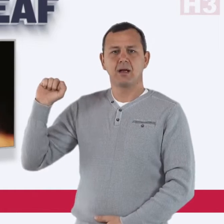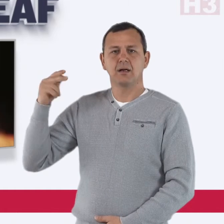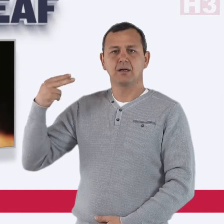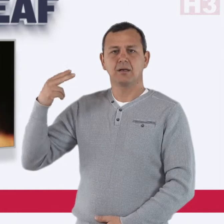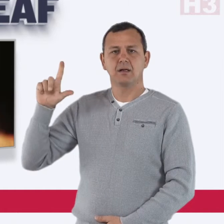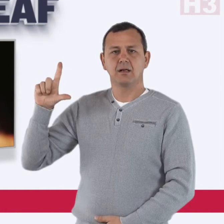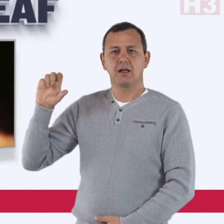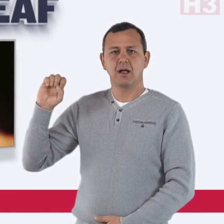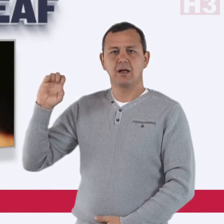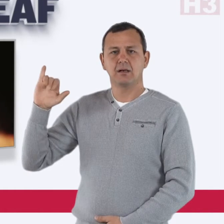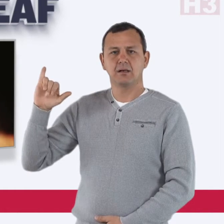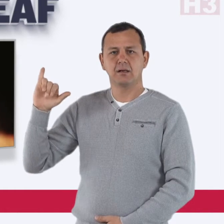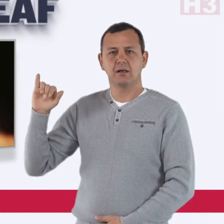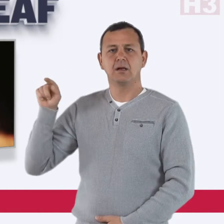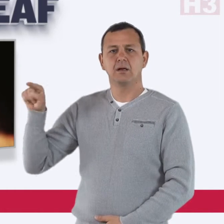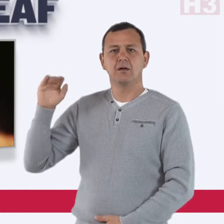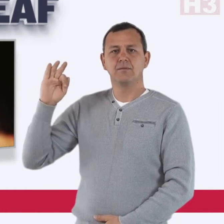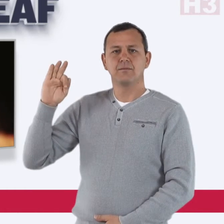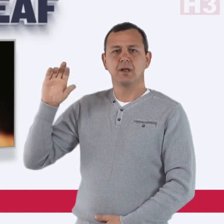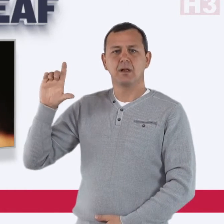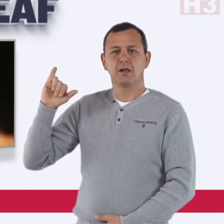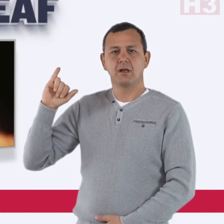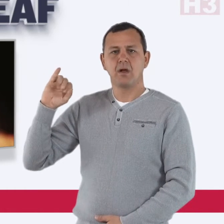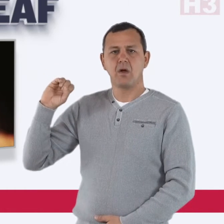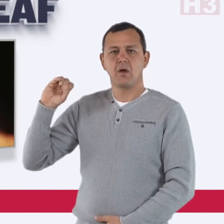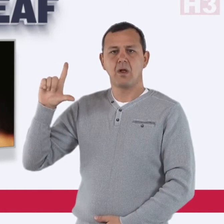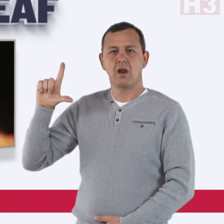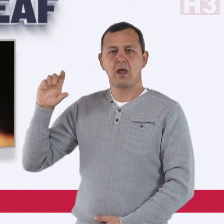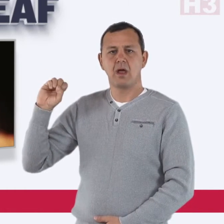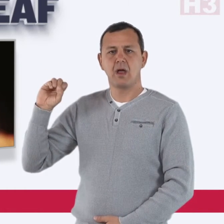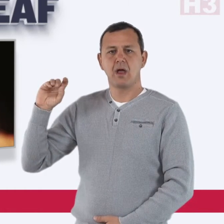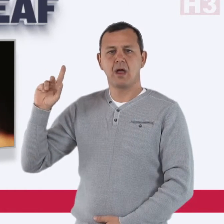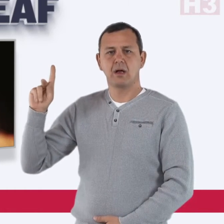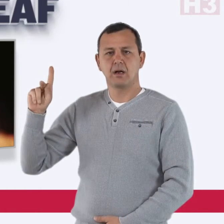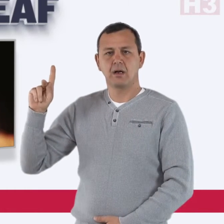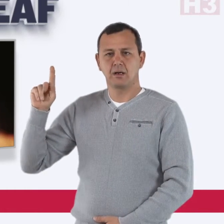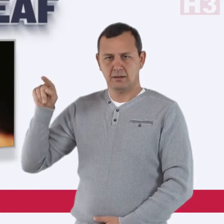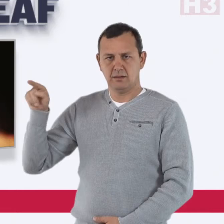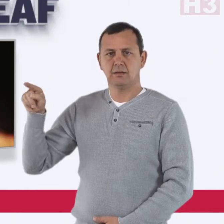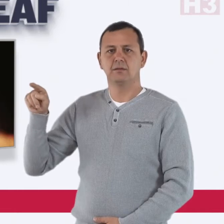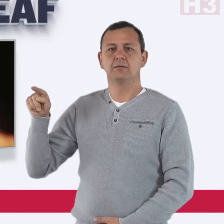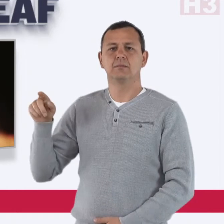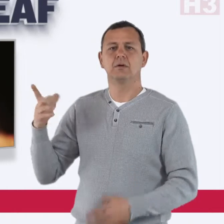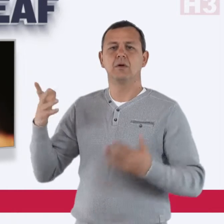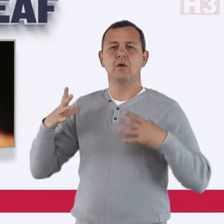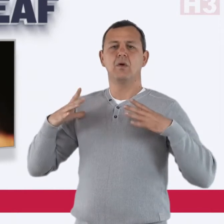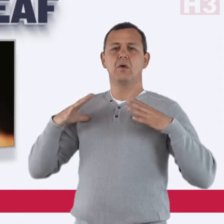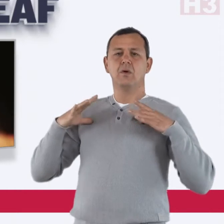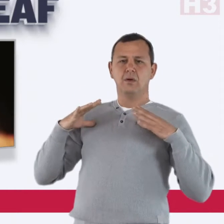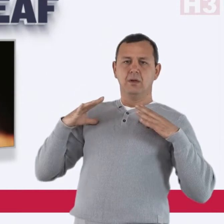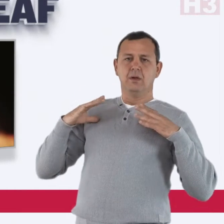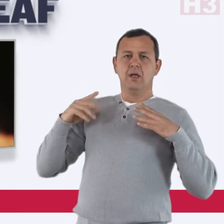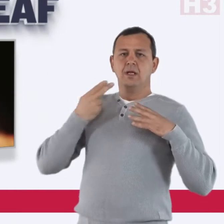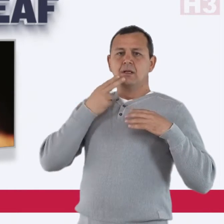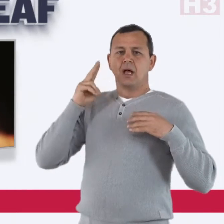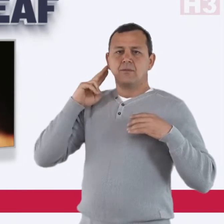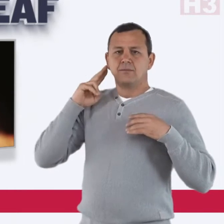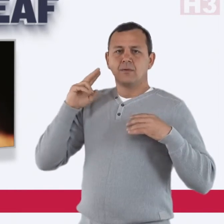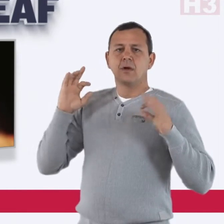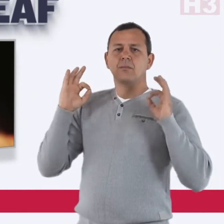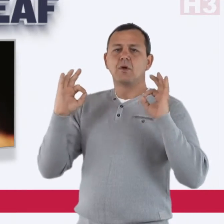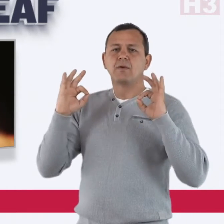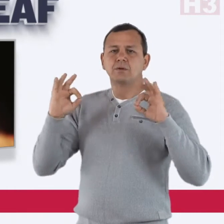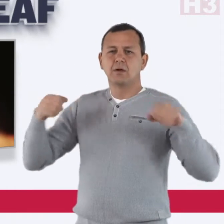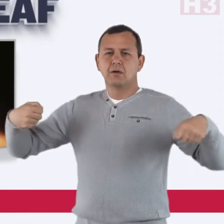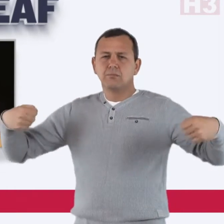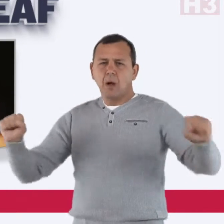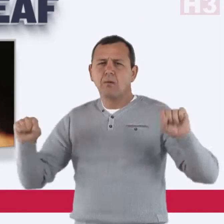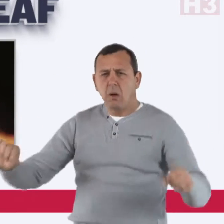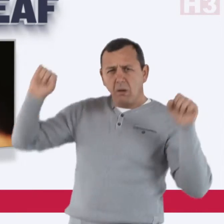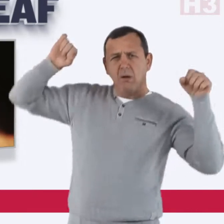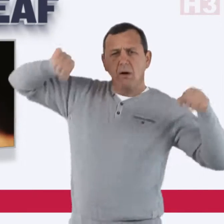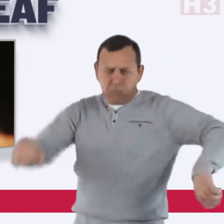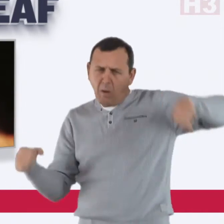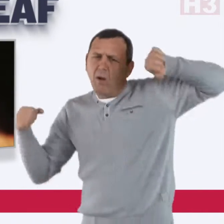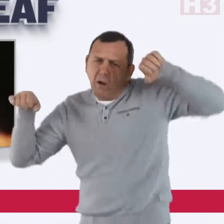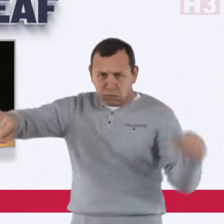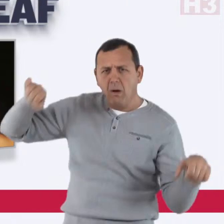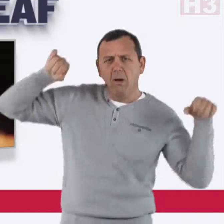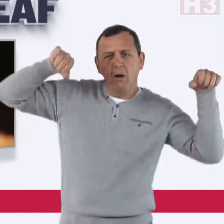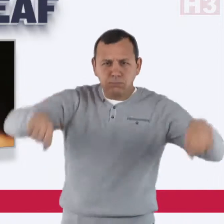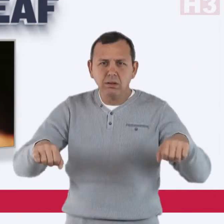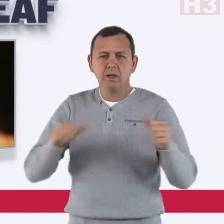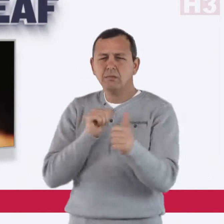Ashley Fiolek is a retired deaf professional motocross